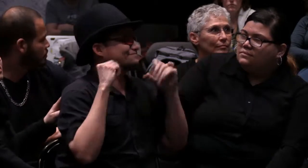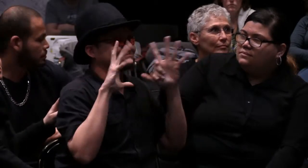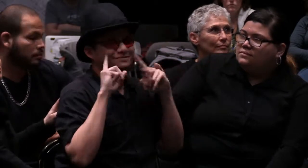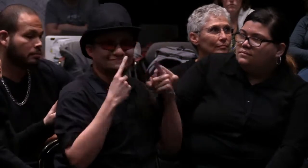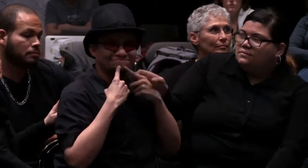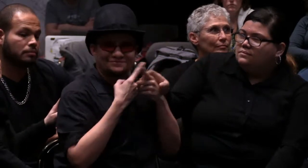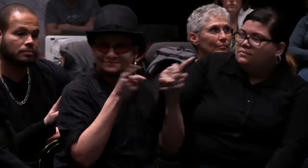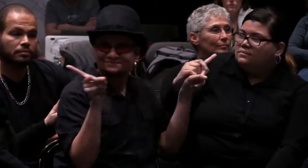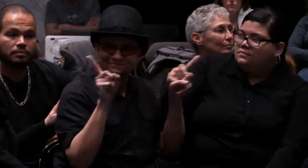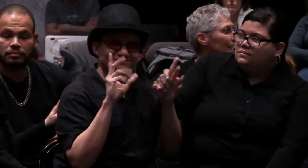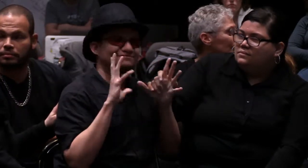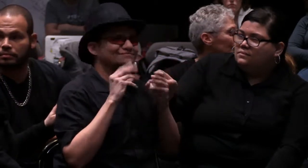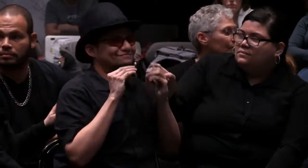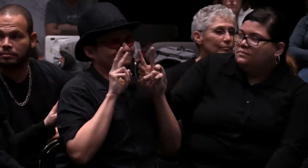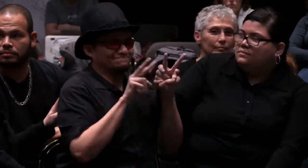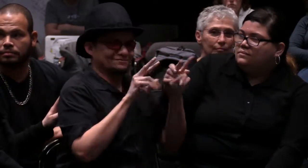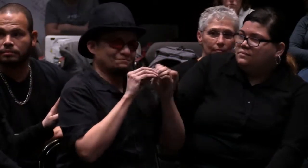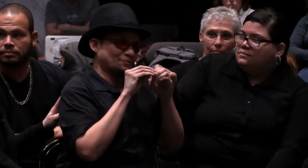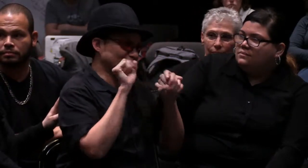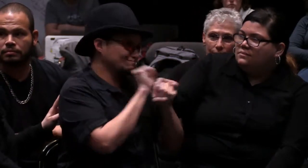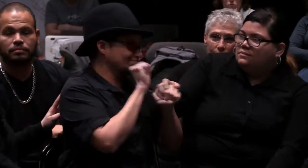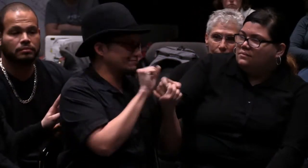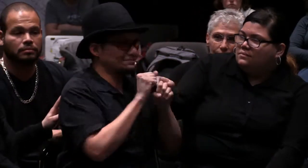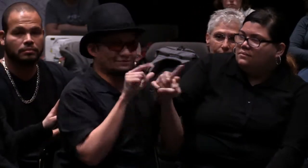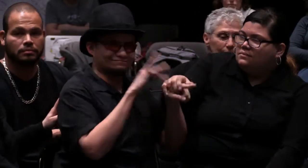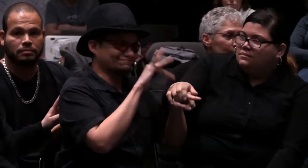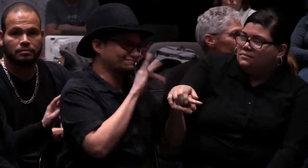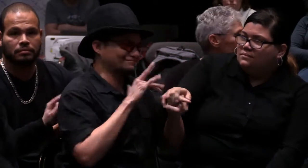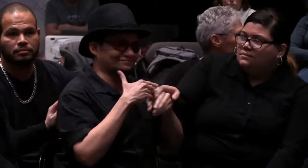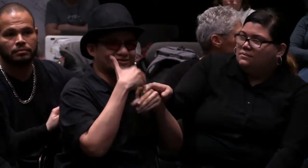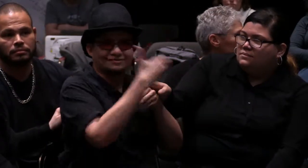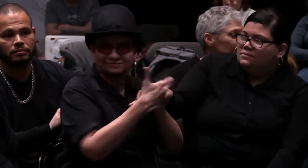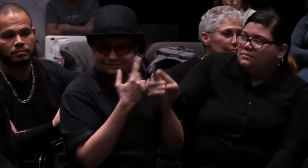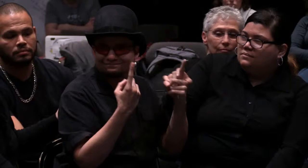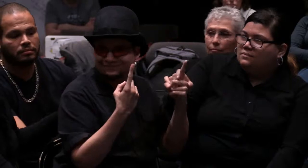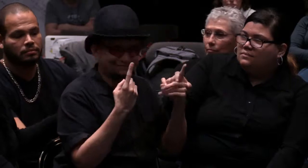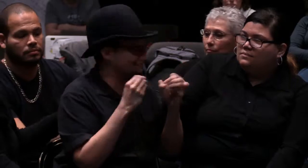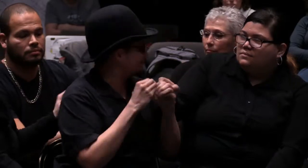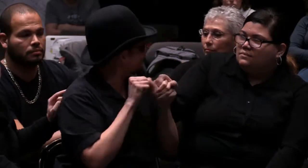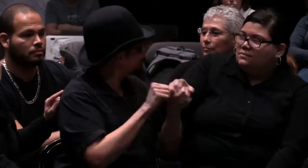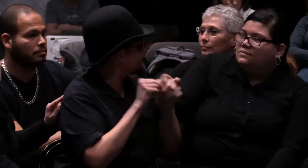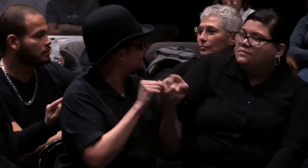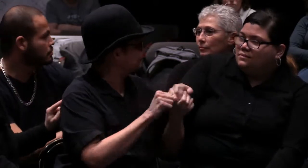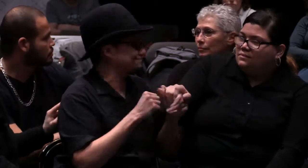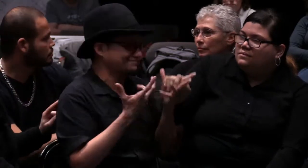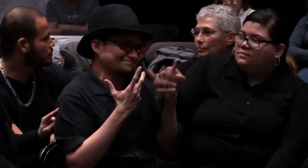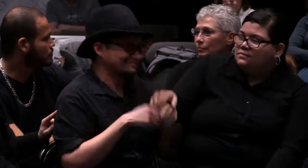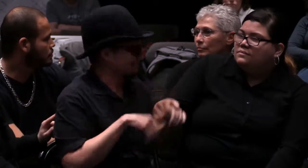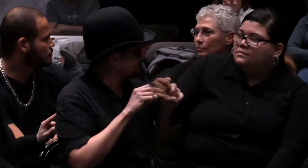I wanna thank all of you. It's been an amazing weekend, and I'm looking forward to working with each and every one of you in the future,